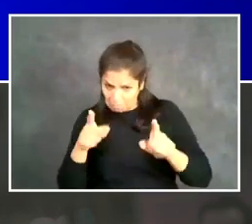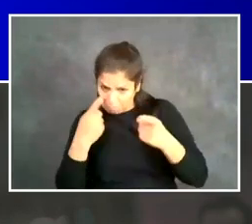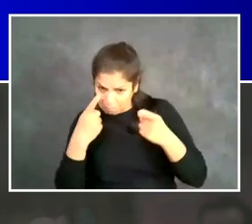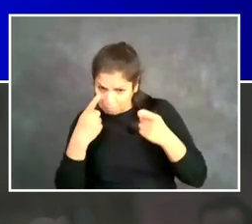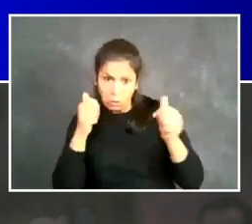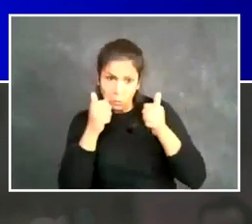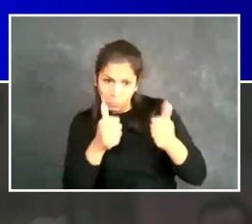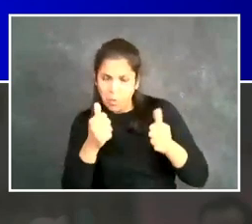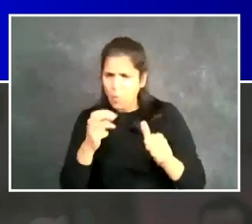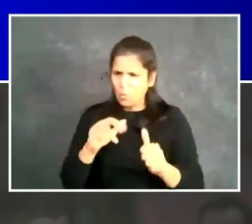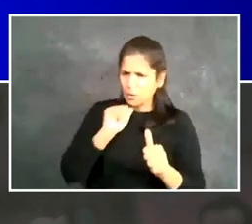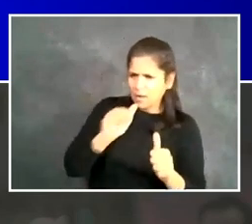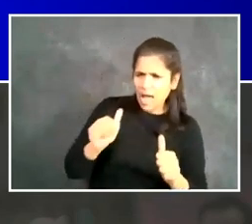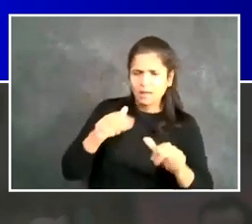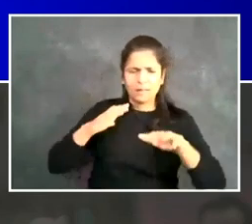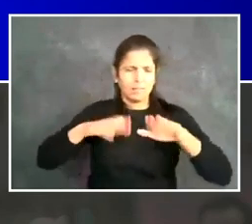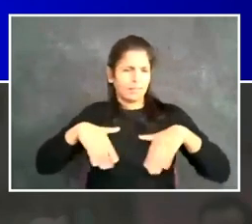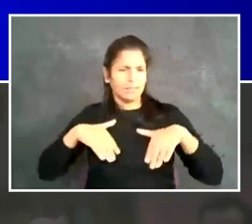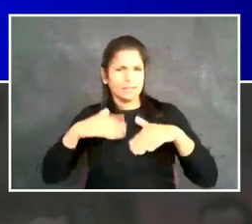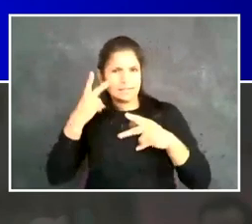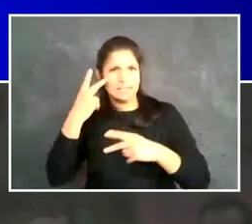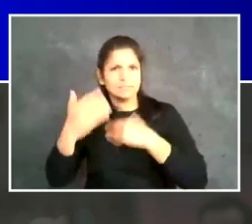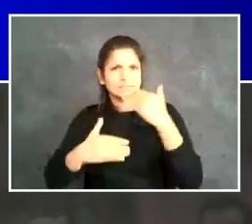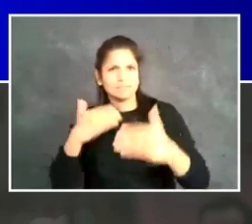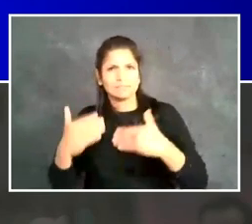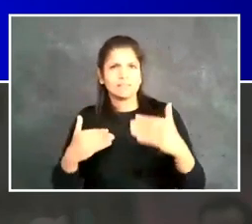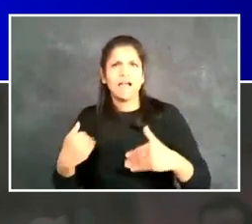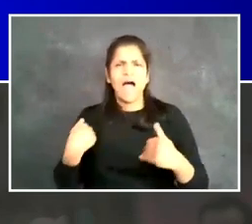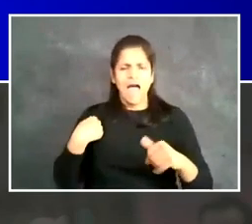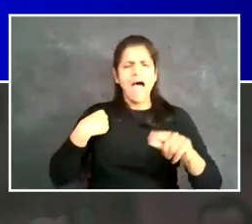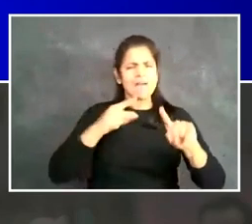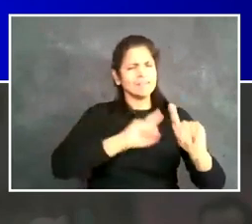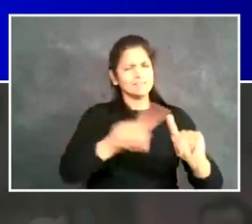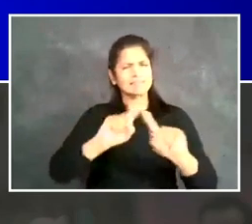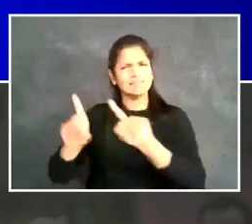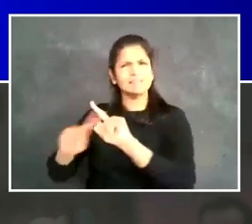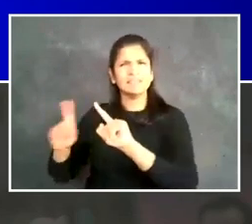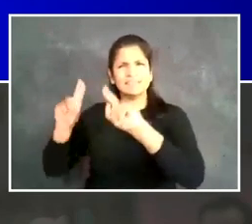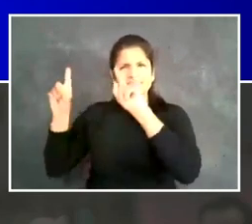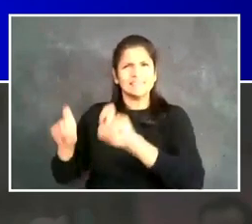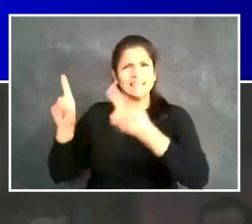PARTICULARLY GOOD ANTIBODY TESTS, THERE'S MANY DIFFERENT KINDS.